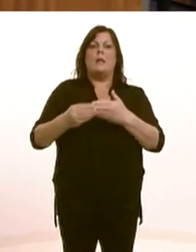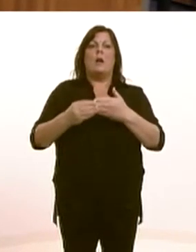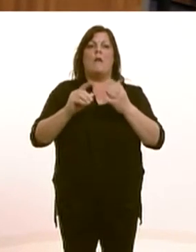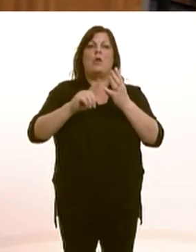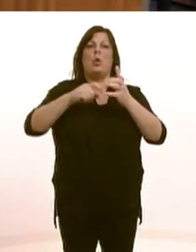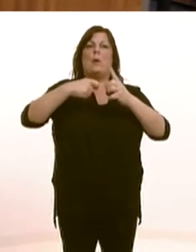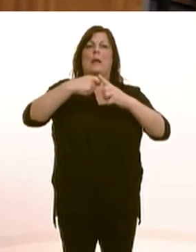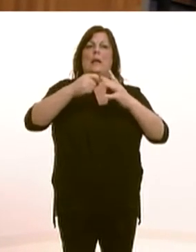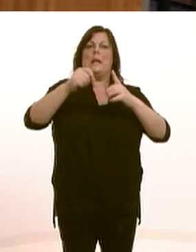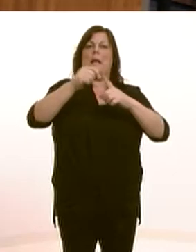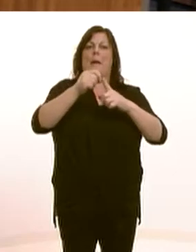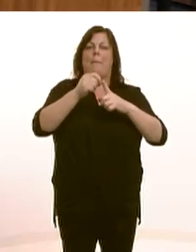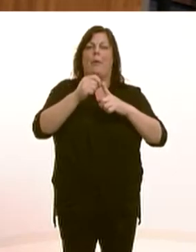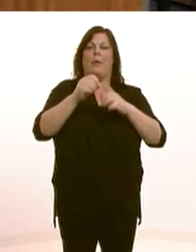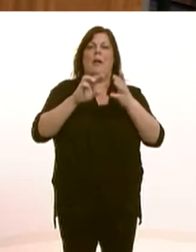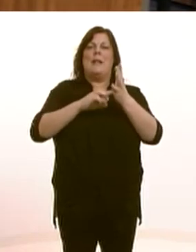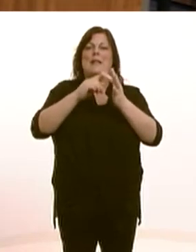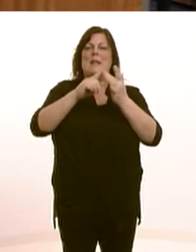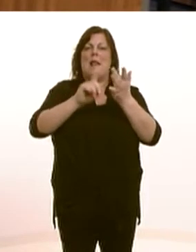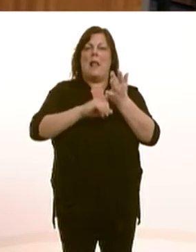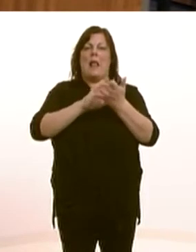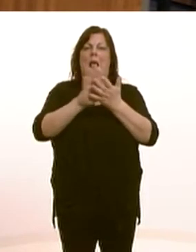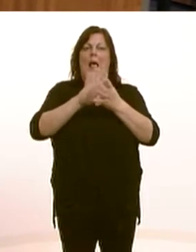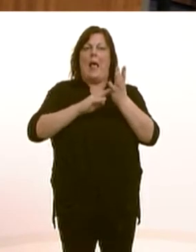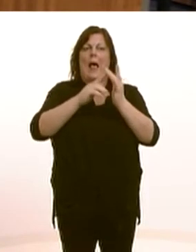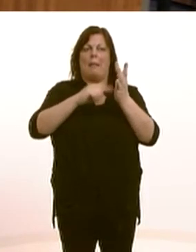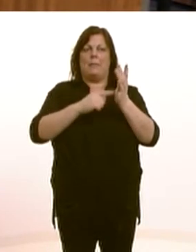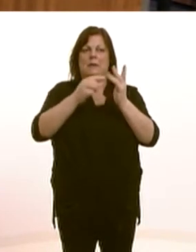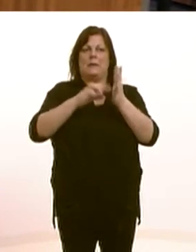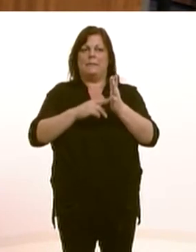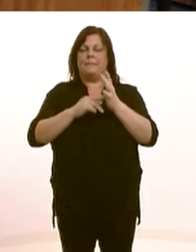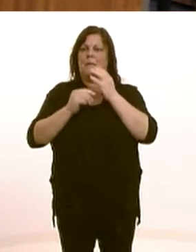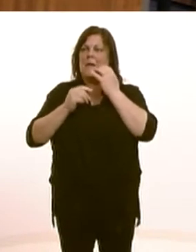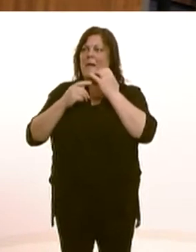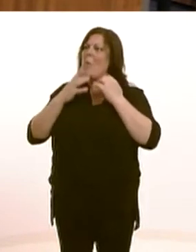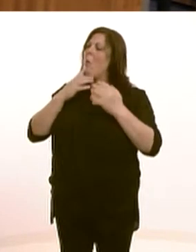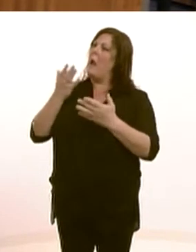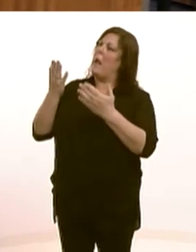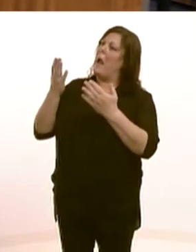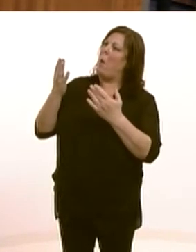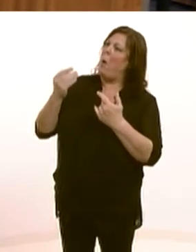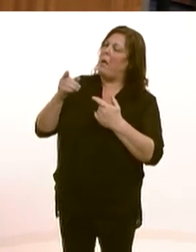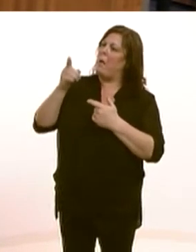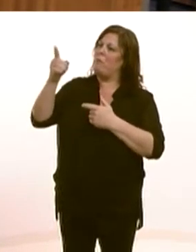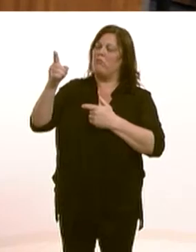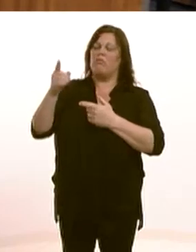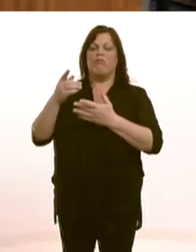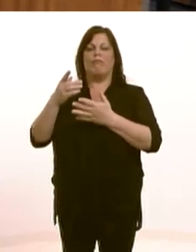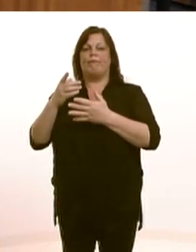Well, Iím delighted to welcome the First Minister to signing up to UKIP policy on immigration. Weíre making progress.